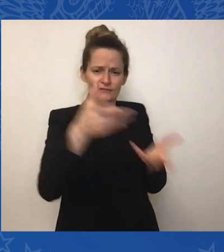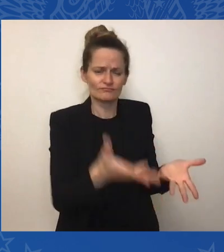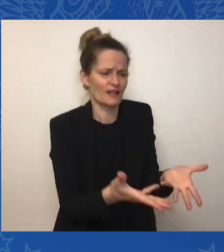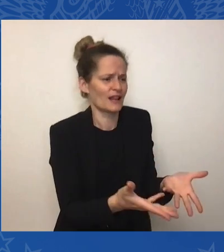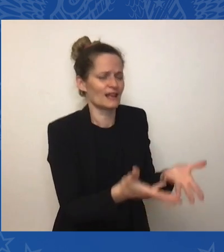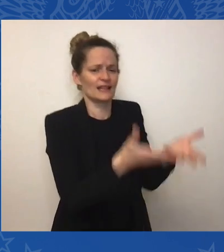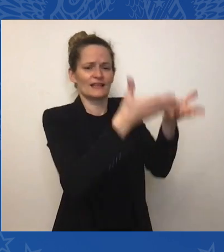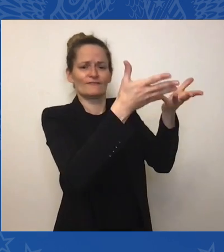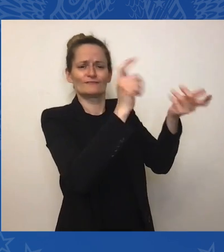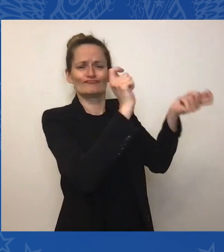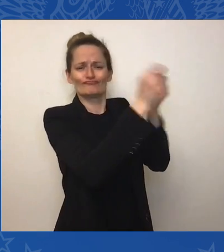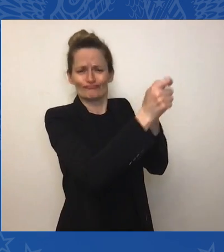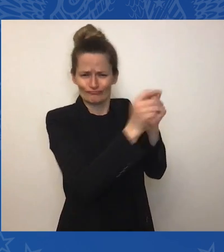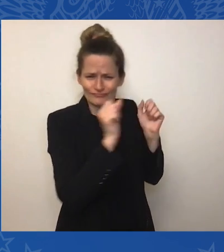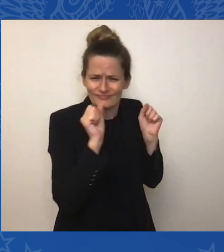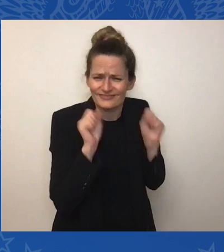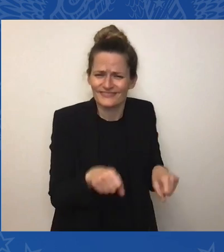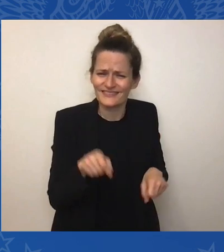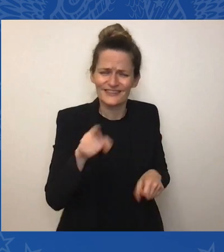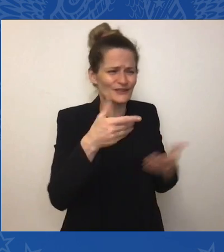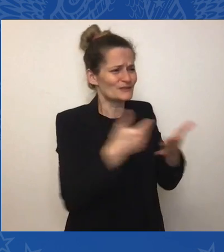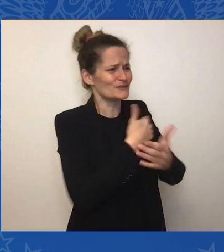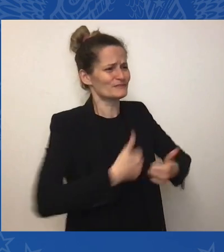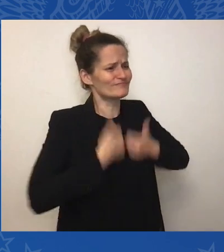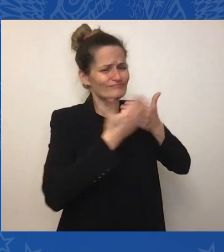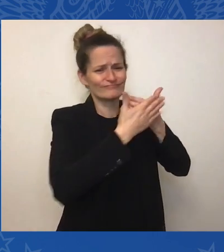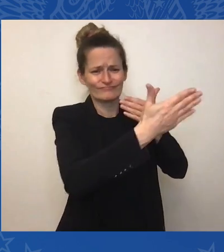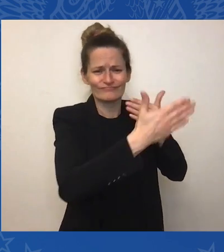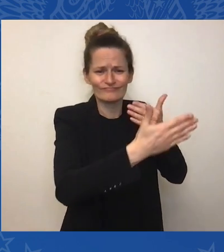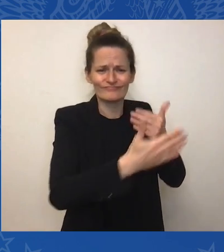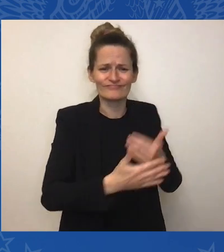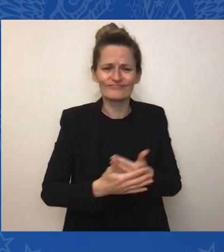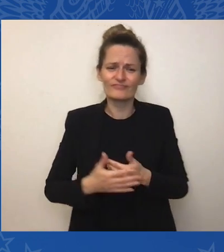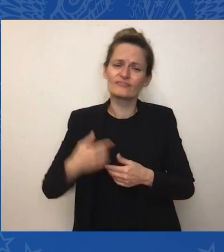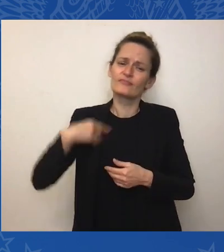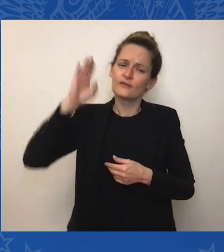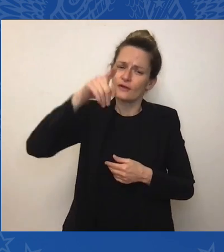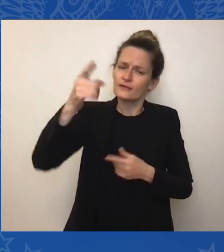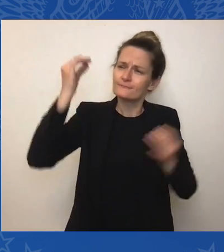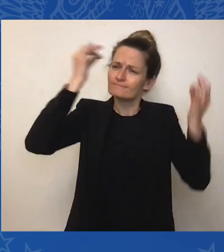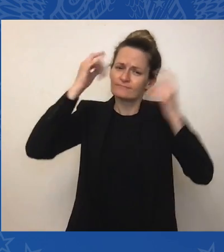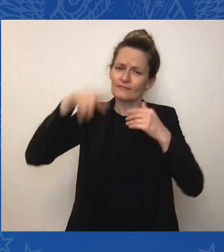I've always believed this nation can be defined by one word, as I said before: possibilities. It's still true today.